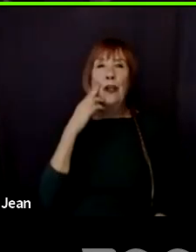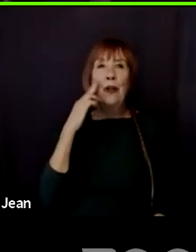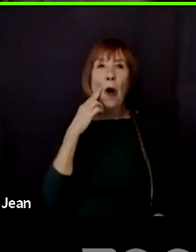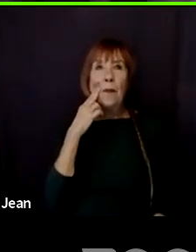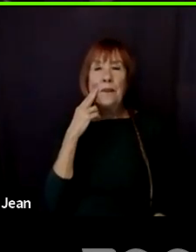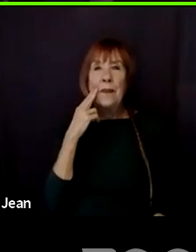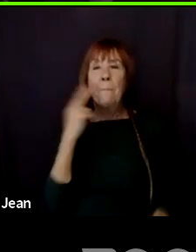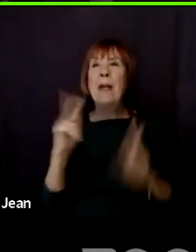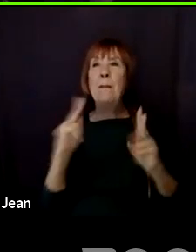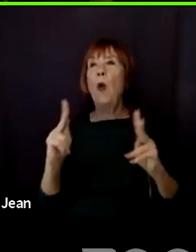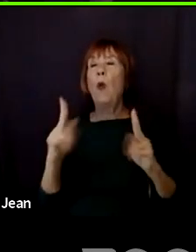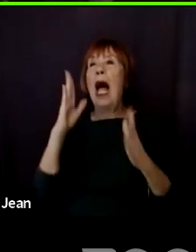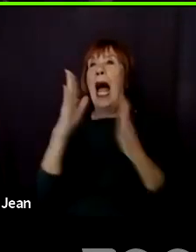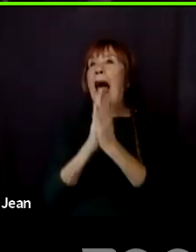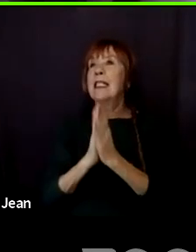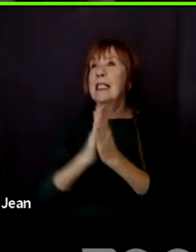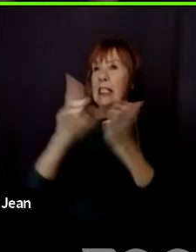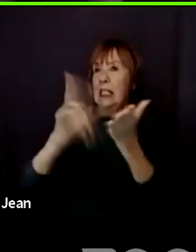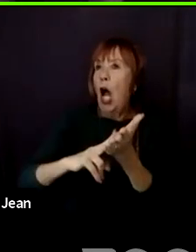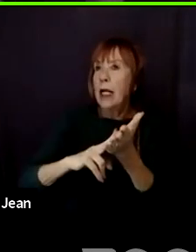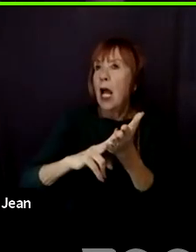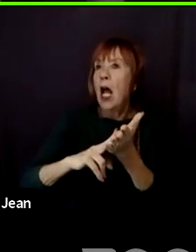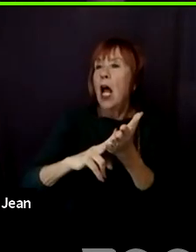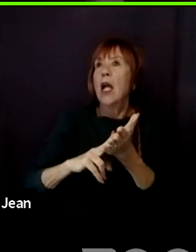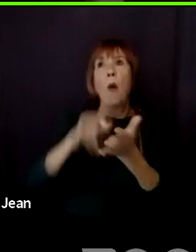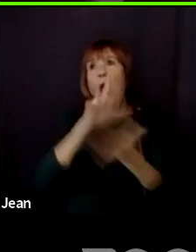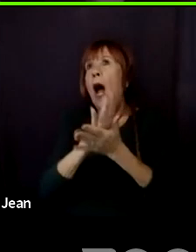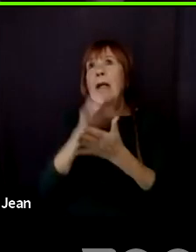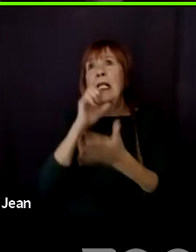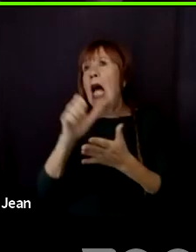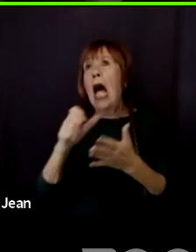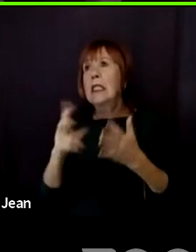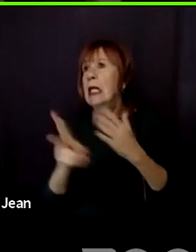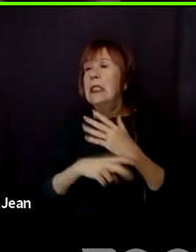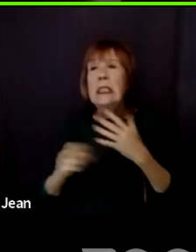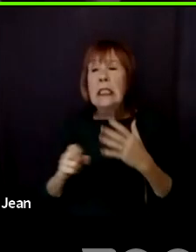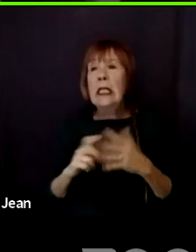let's say I'm writing an alien story about a purple alien